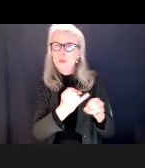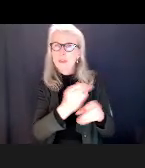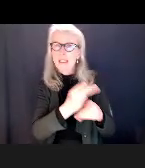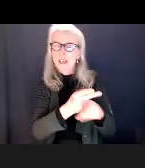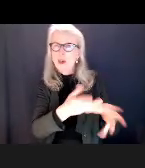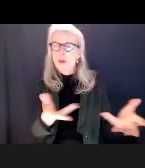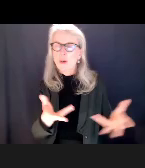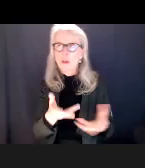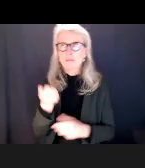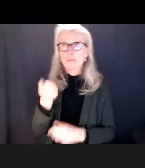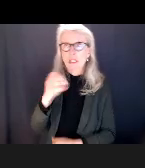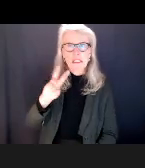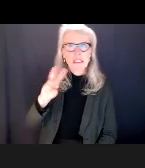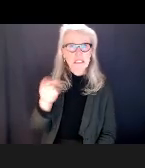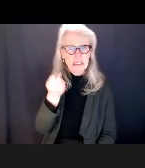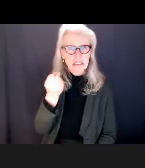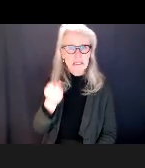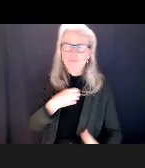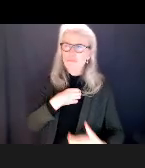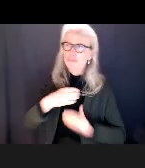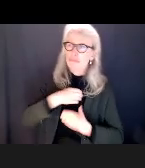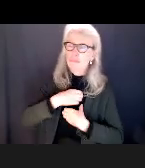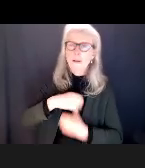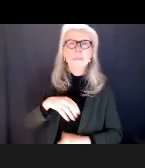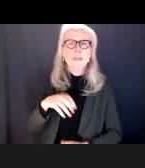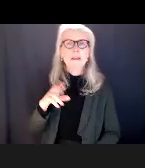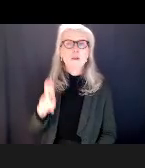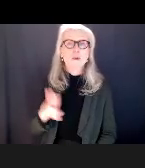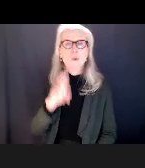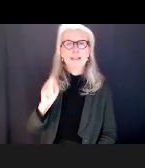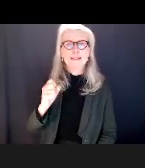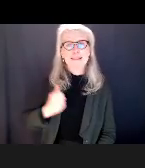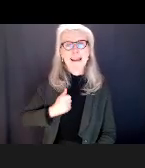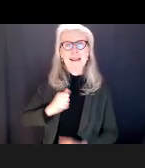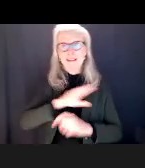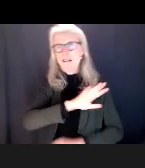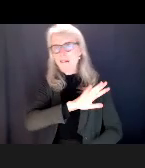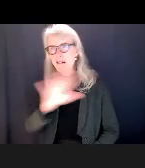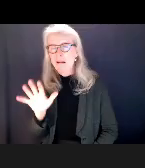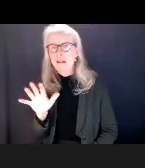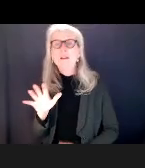as the 1960s, North America's de-institutionalization movement